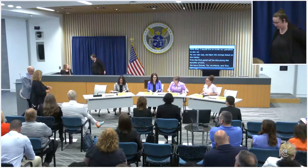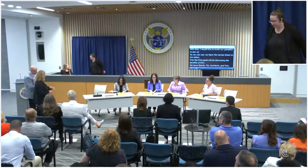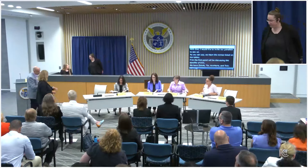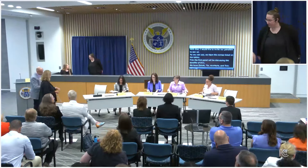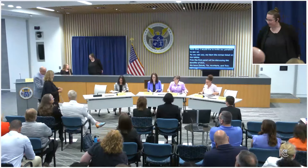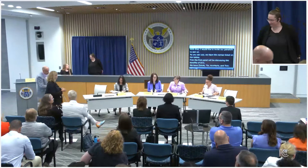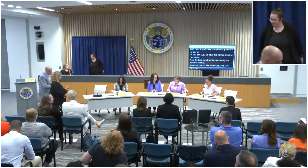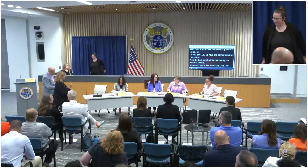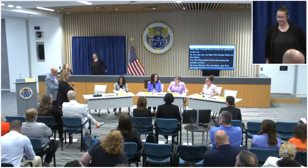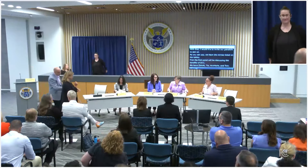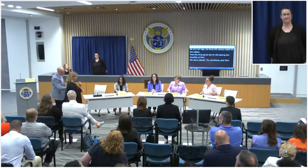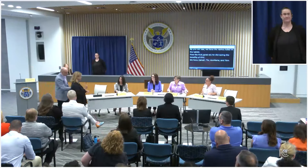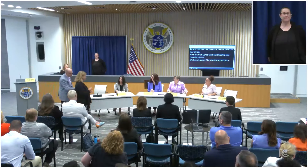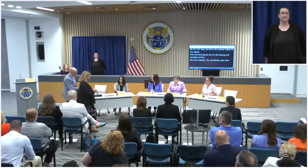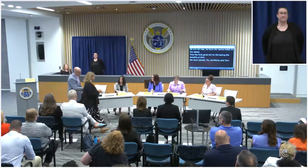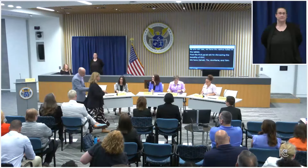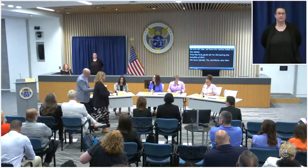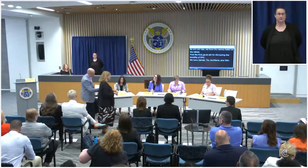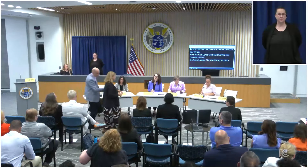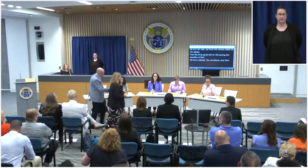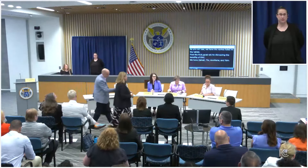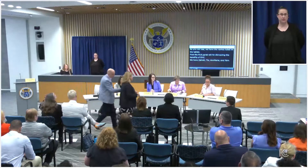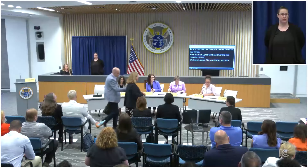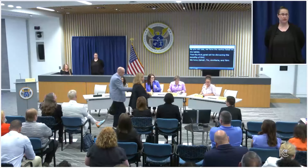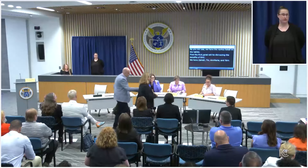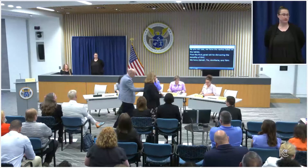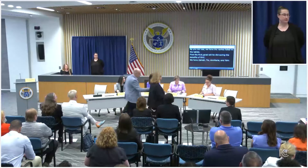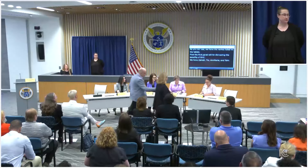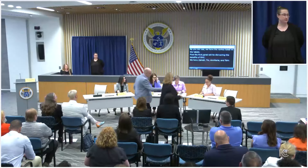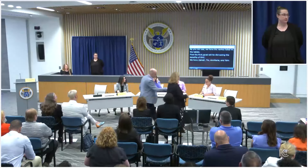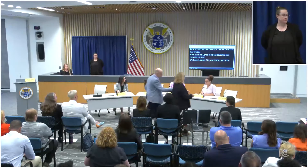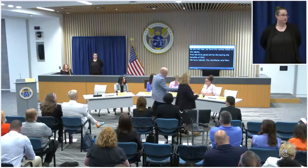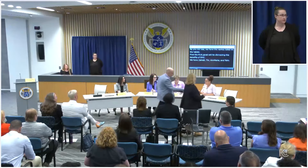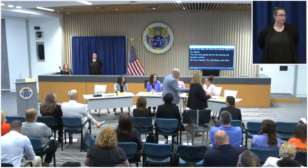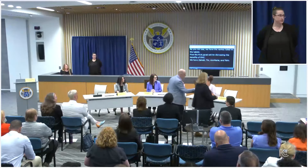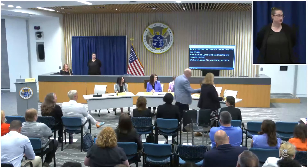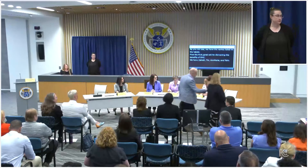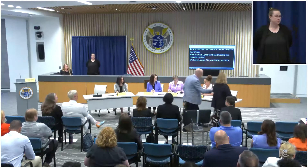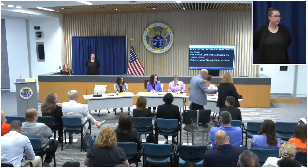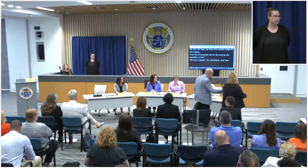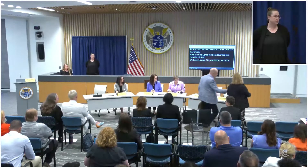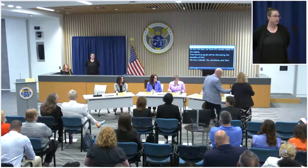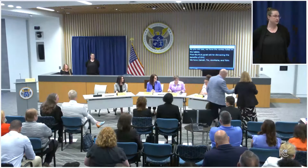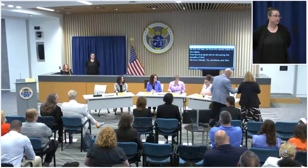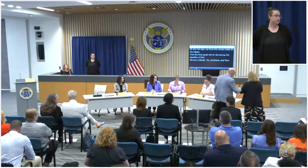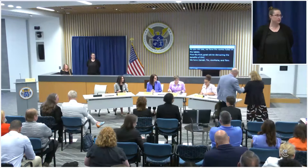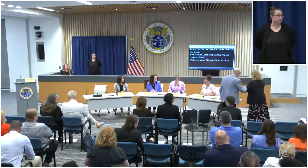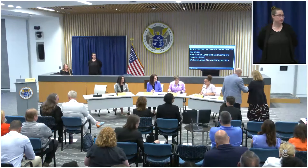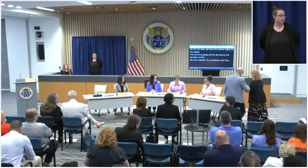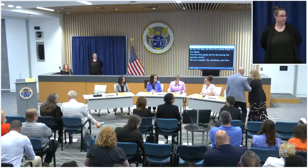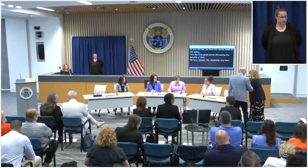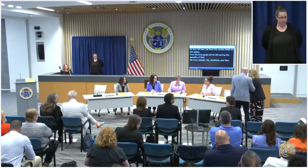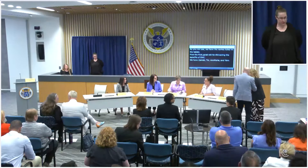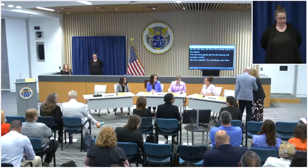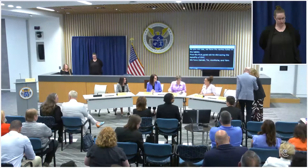WE HAVE ZAINAB, TIA, ANNMARIE, AND TOM.